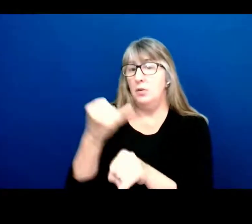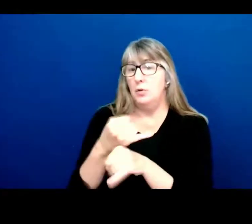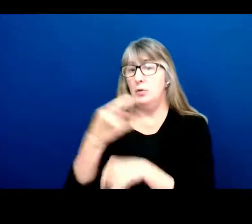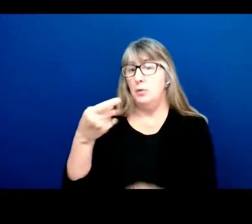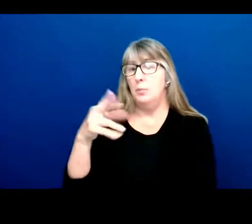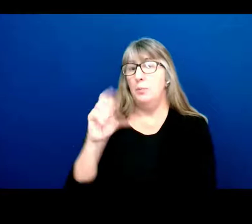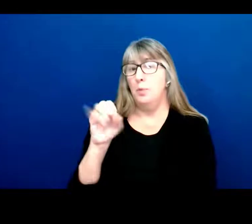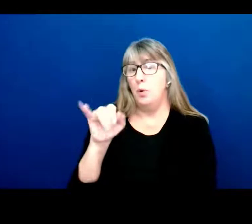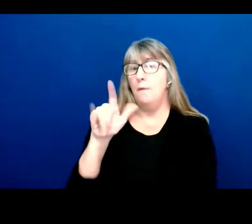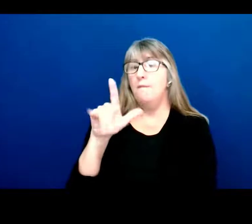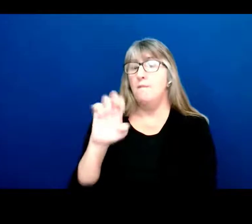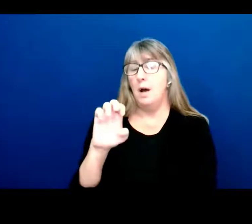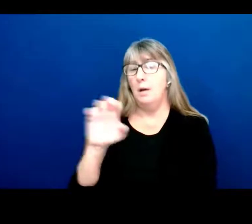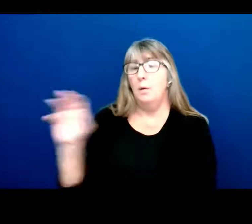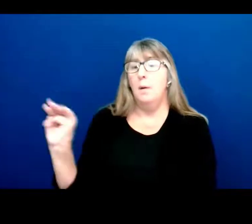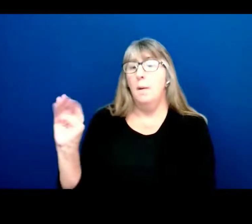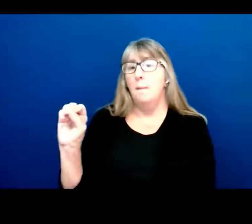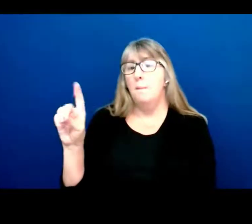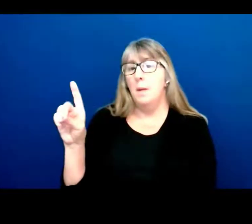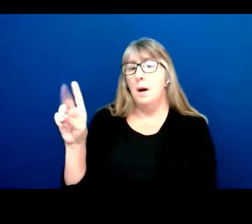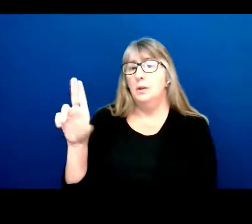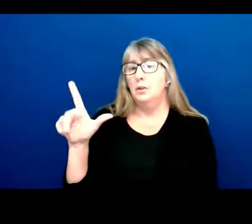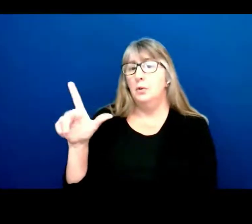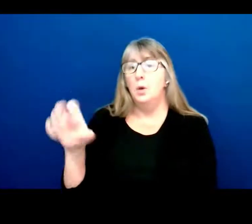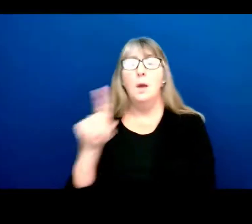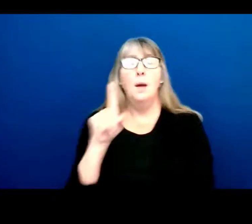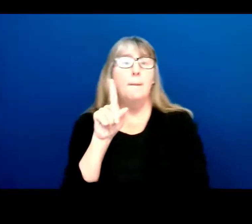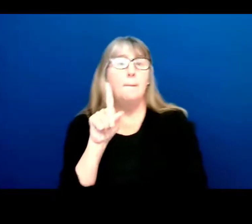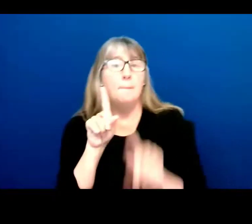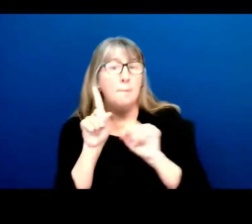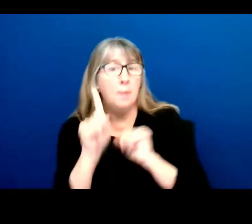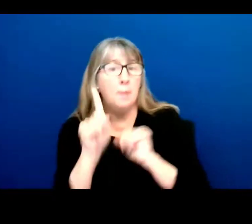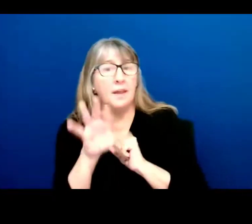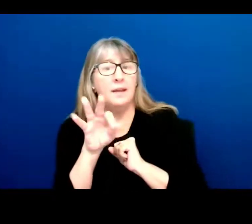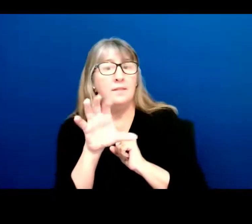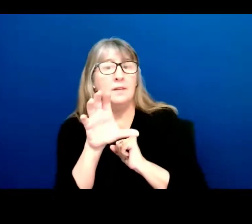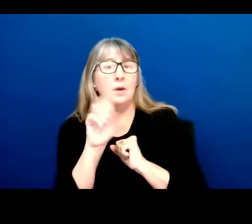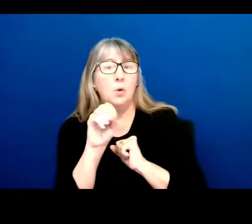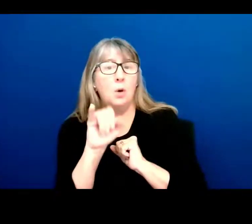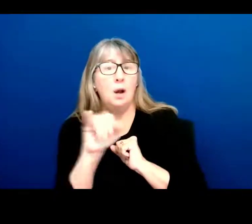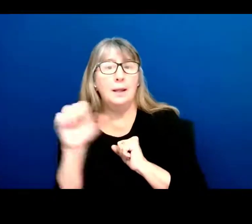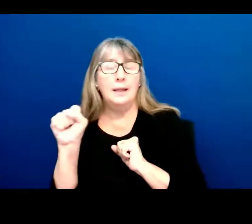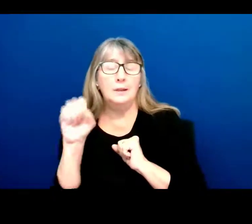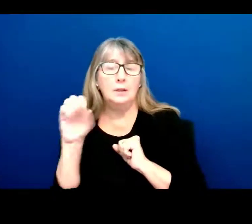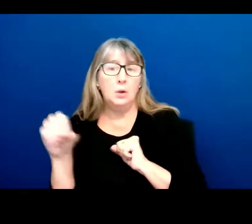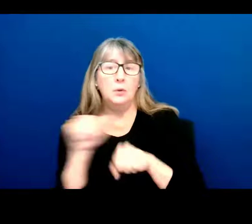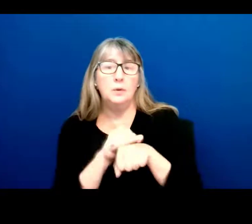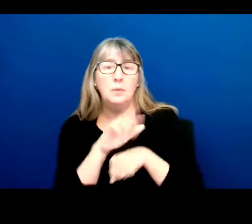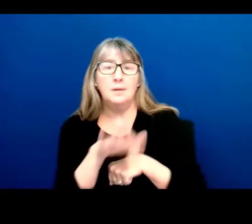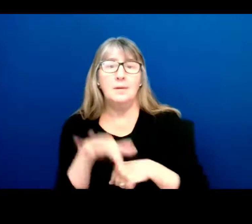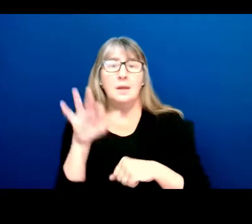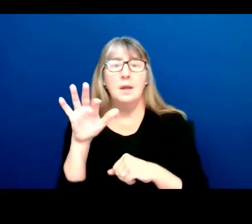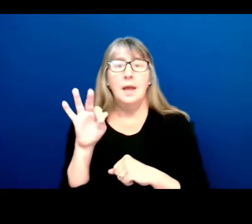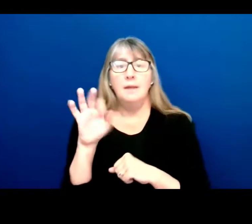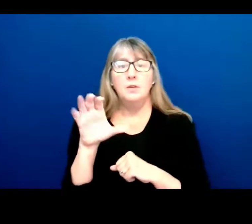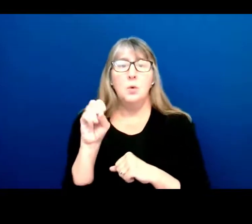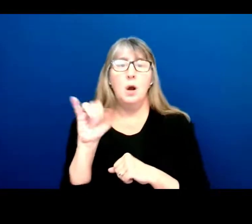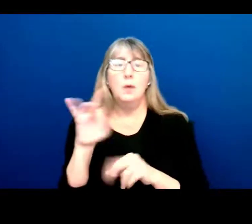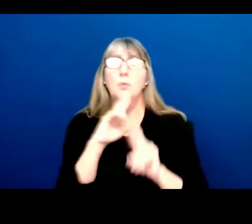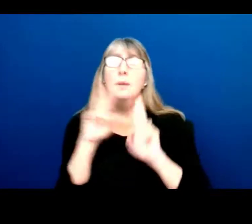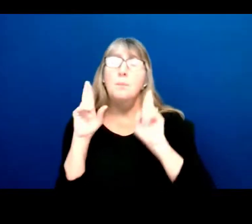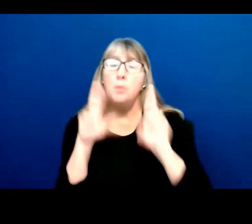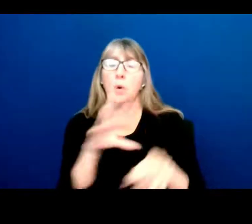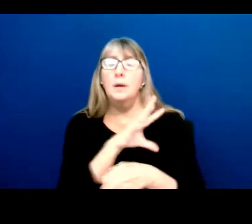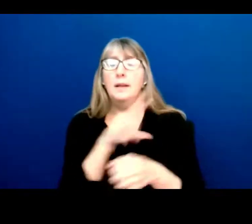but the FCOI SO submits the FCOI report in the FCOI Module.